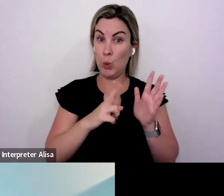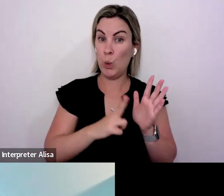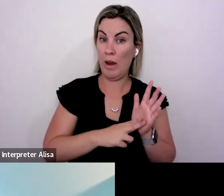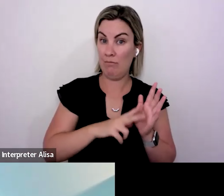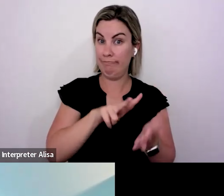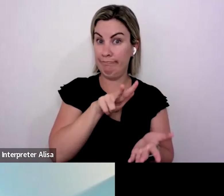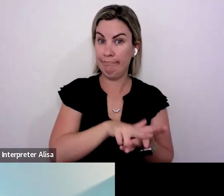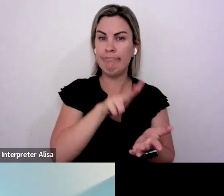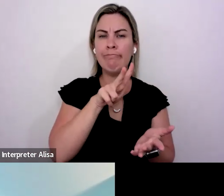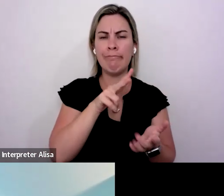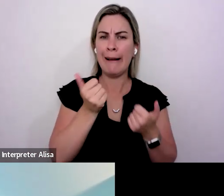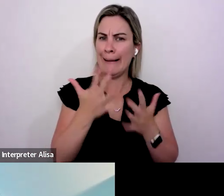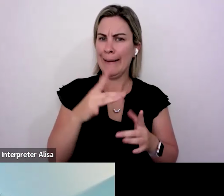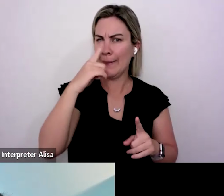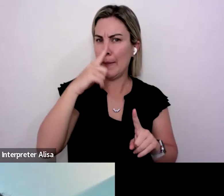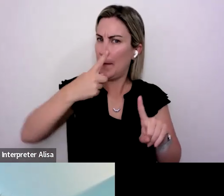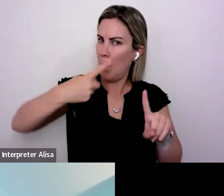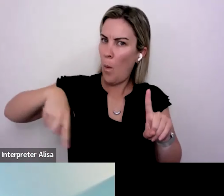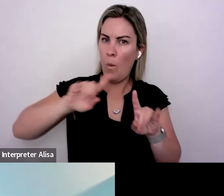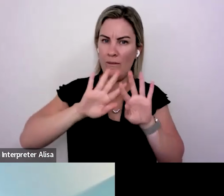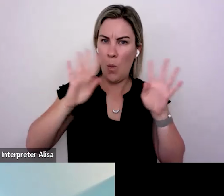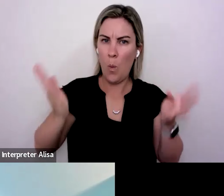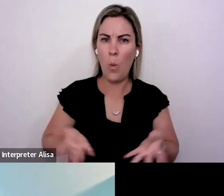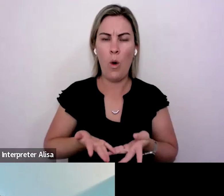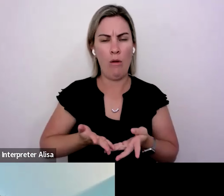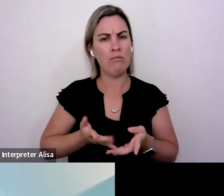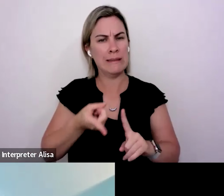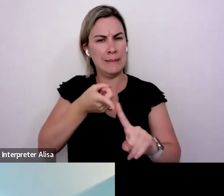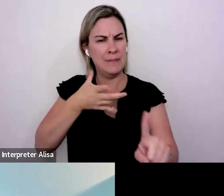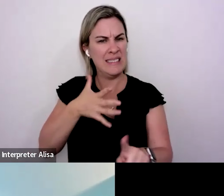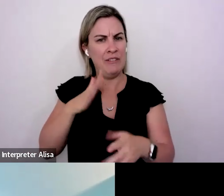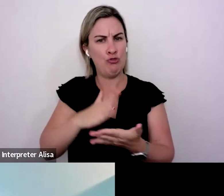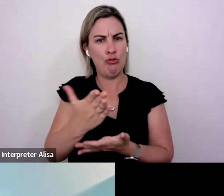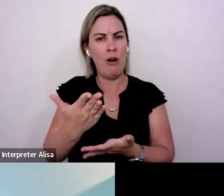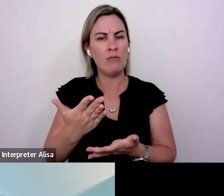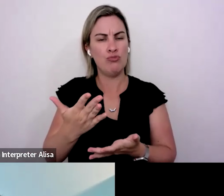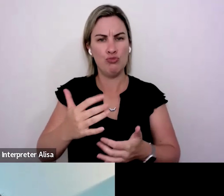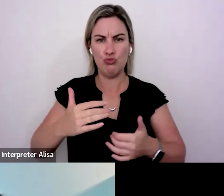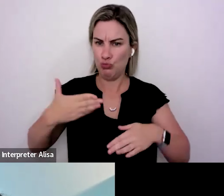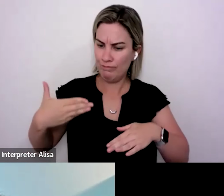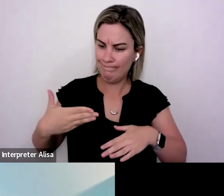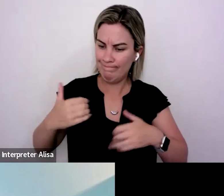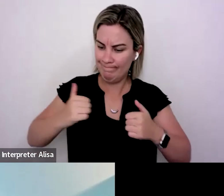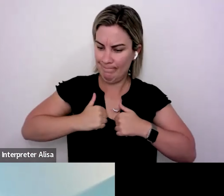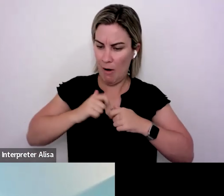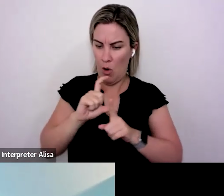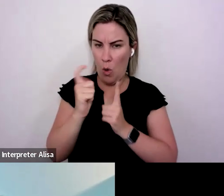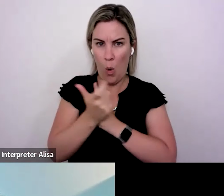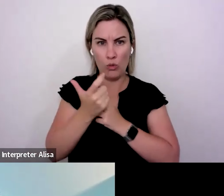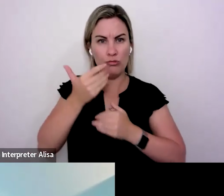rights to practice their culture in a safe way, to have self-determined practice, as well.